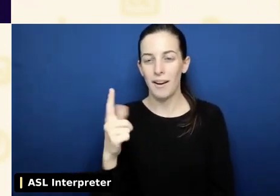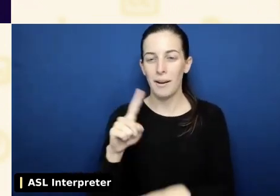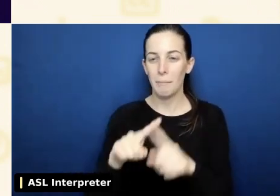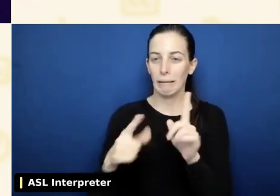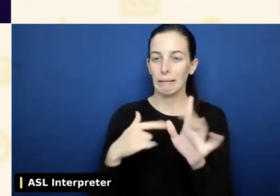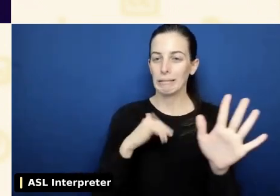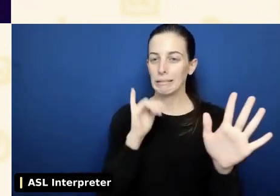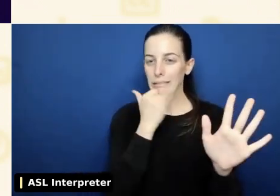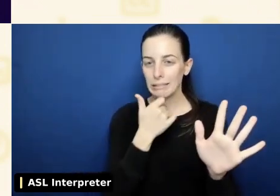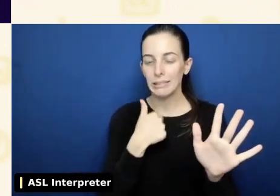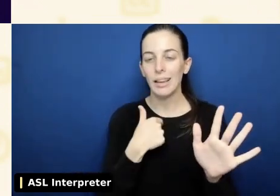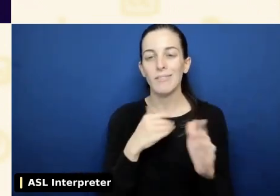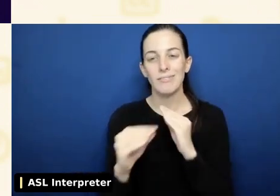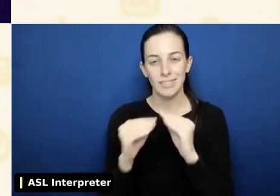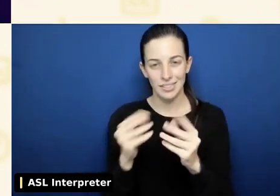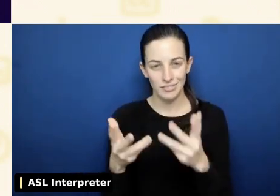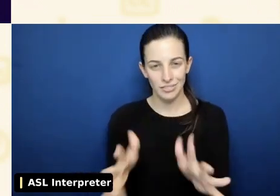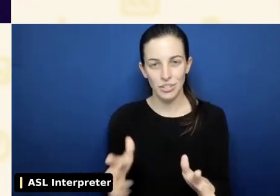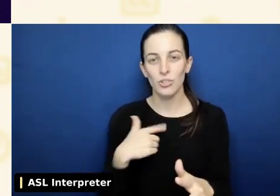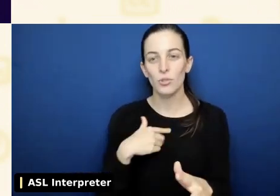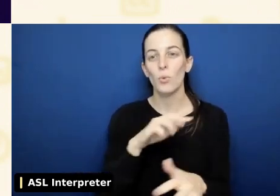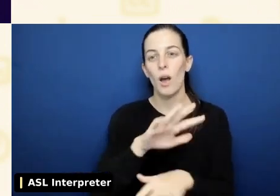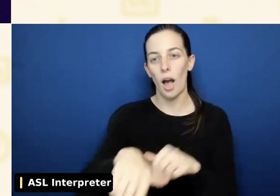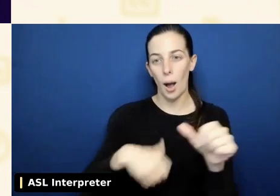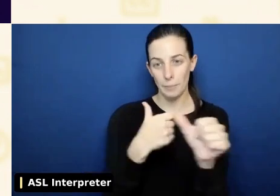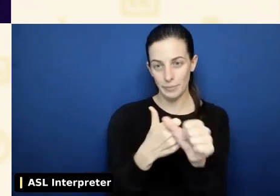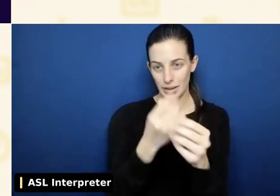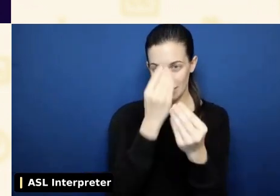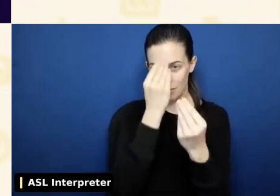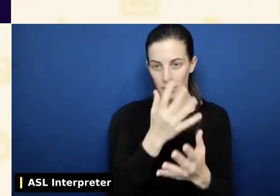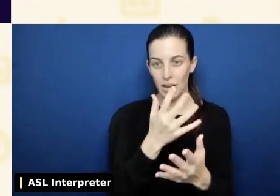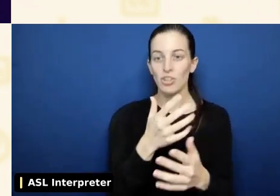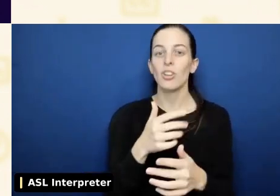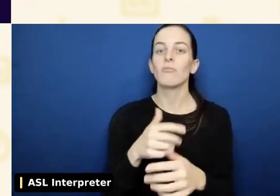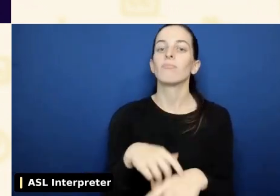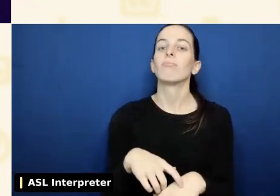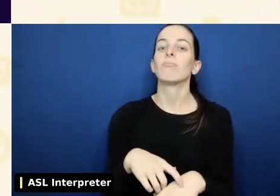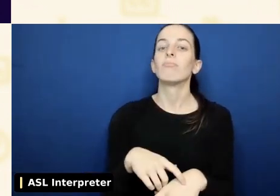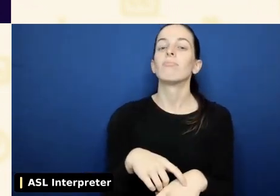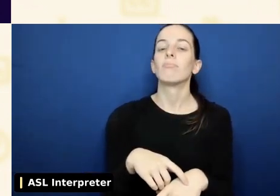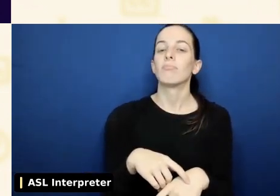And then if I update my post, when I scroll back down,